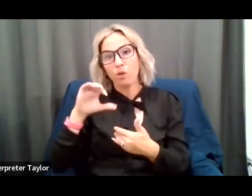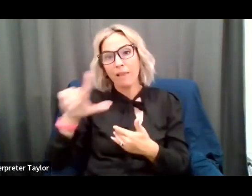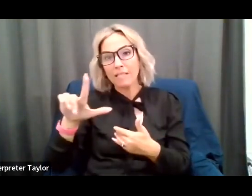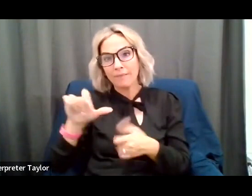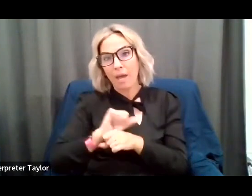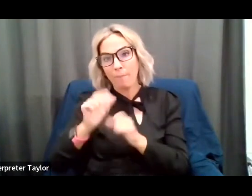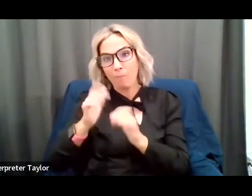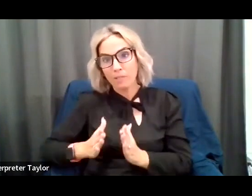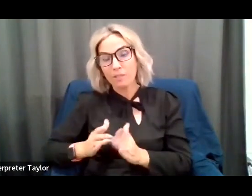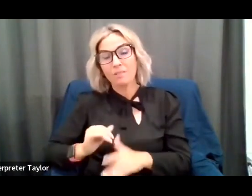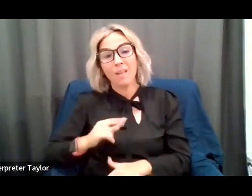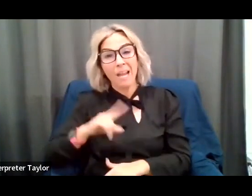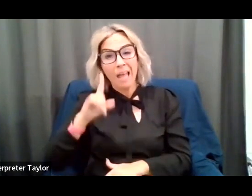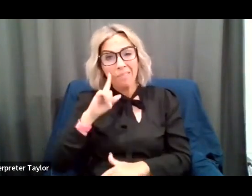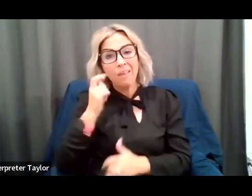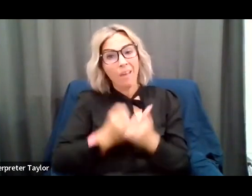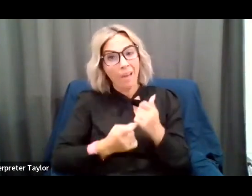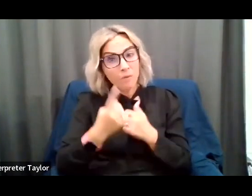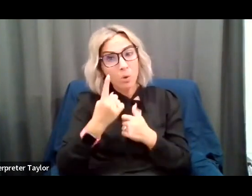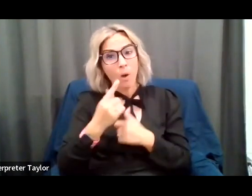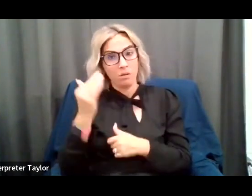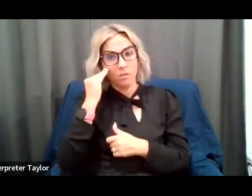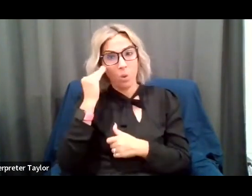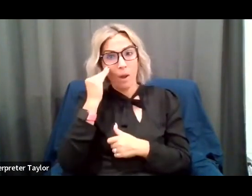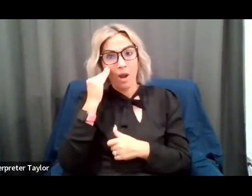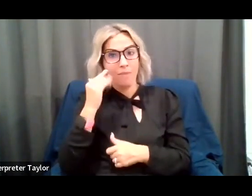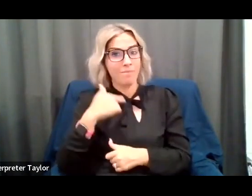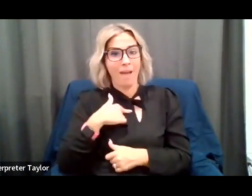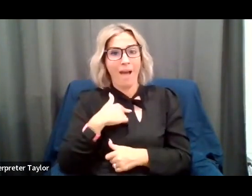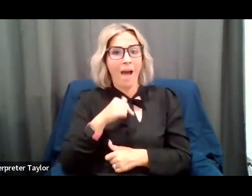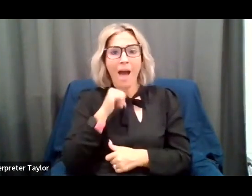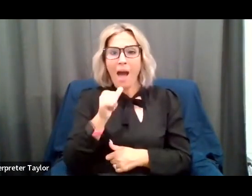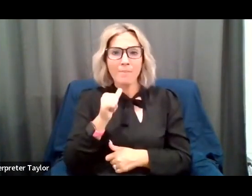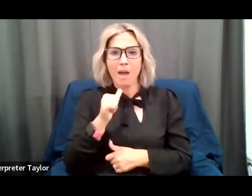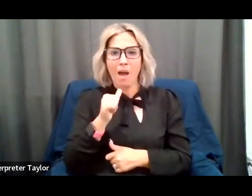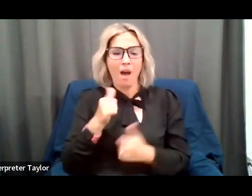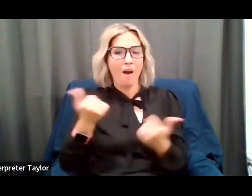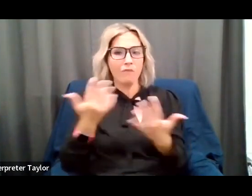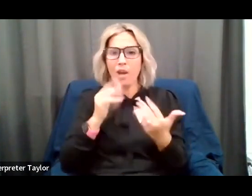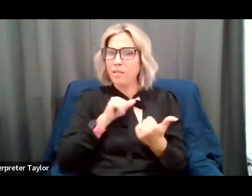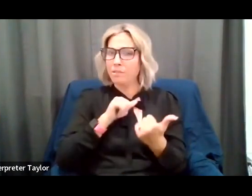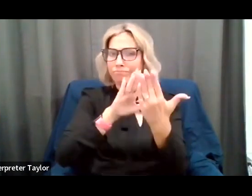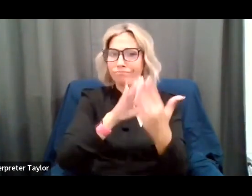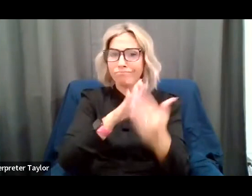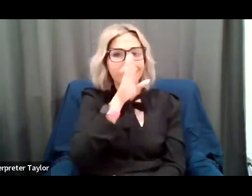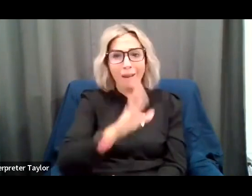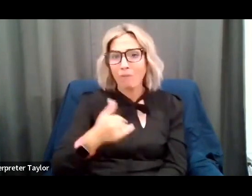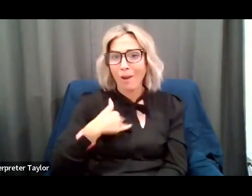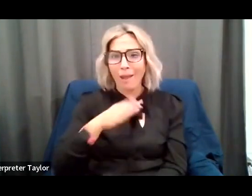And I think everyone is aware that I don't shrink back from a fight. I never have and I never will.